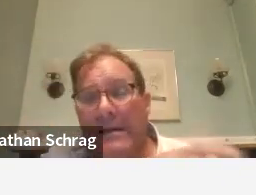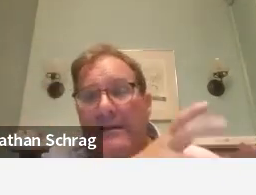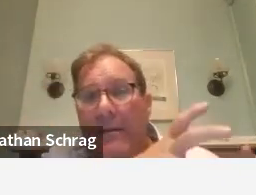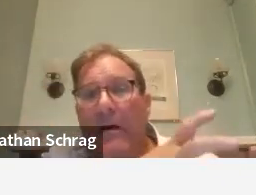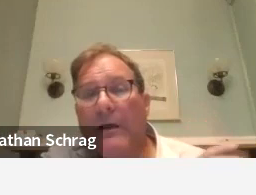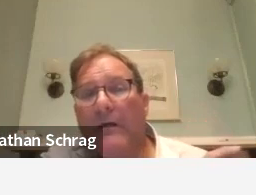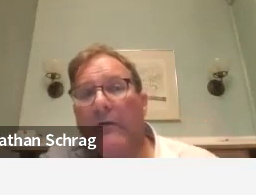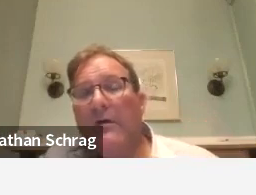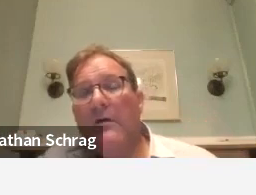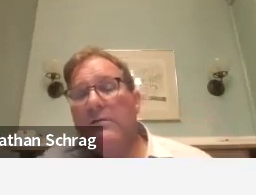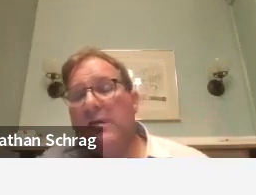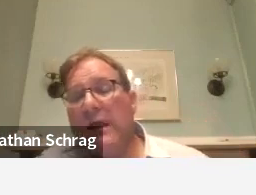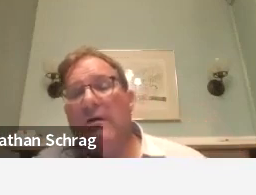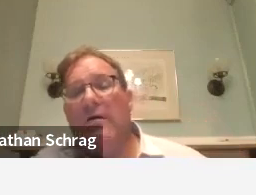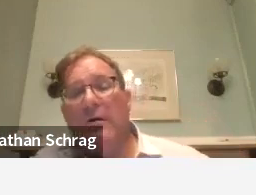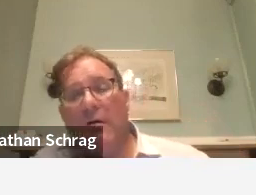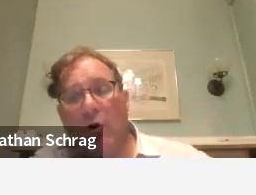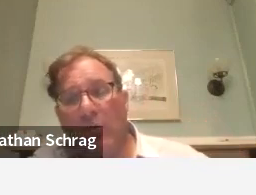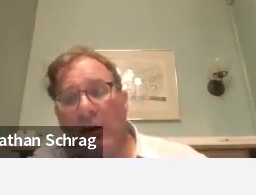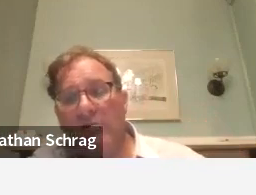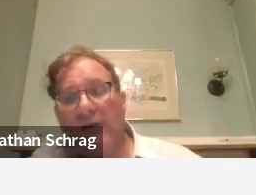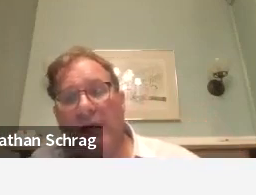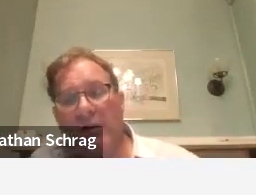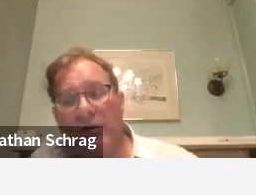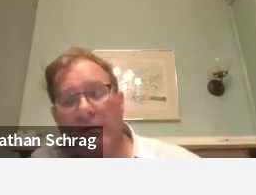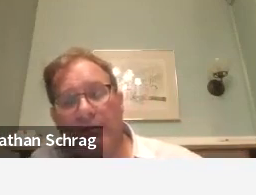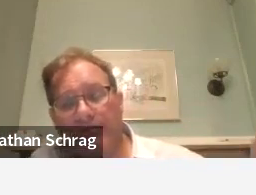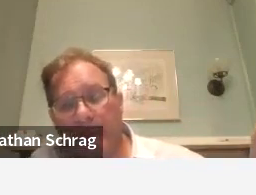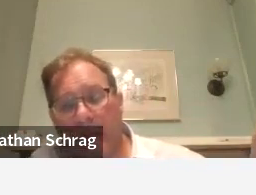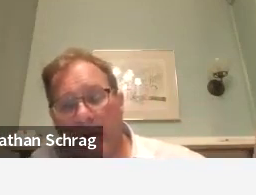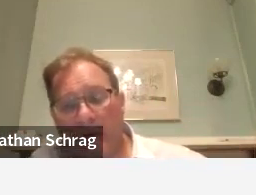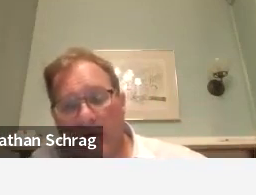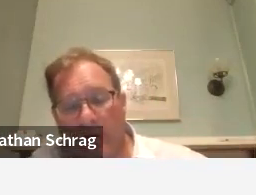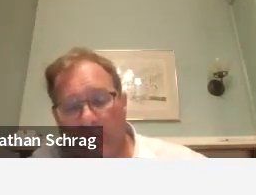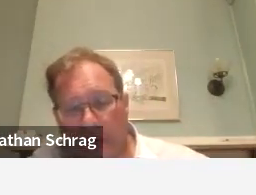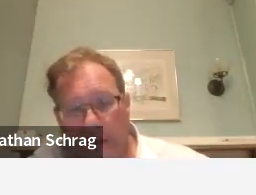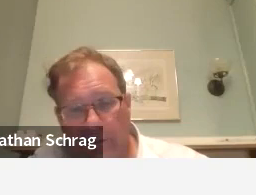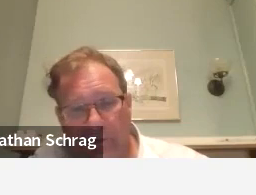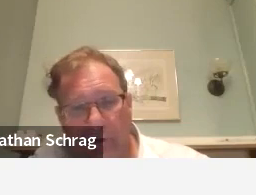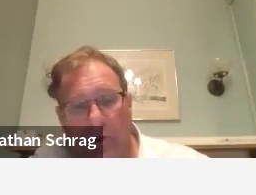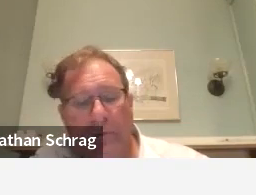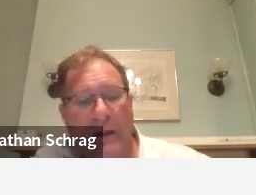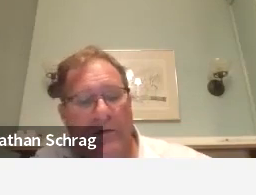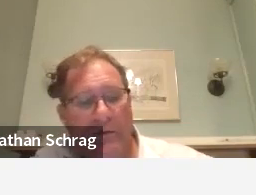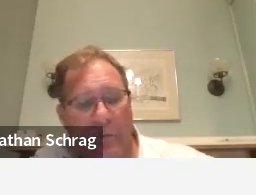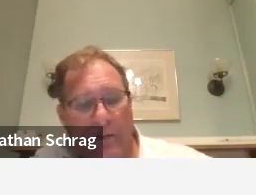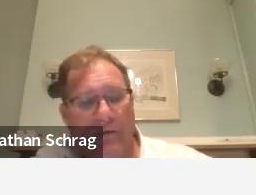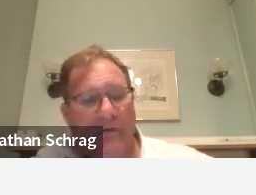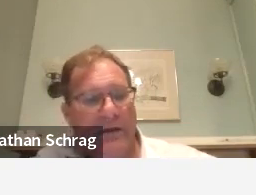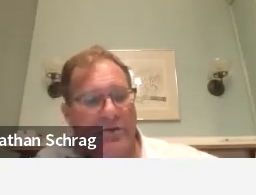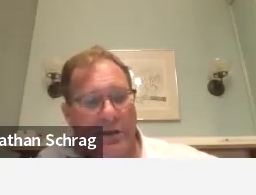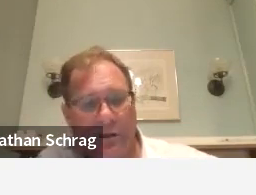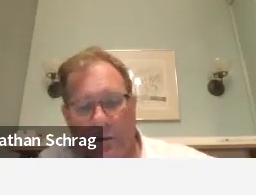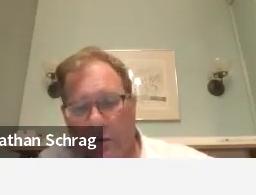associated infrastructure, we strongly recommend that you begin consulting your utility provider